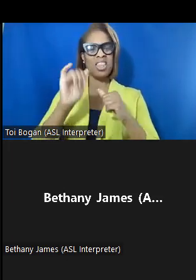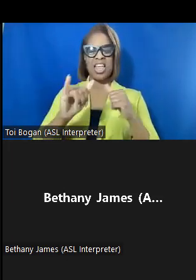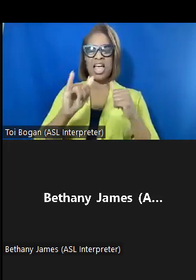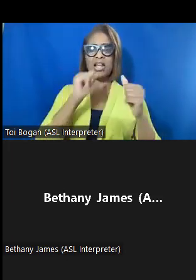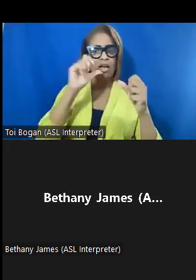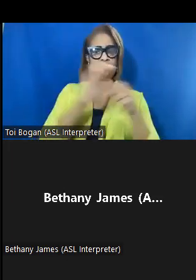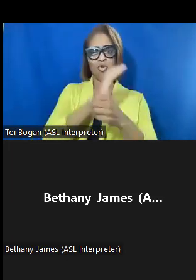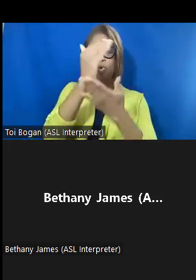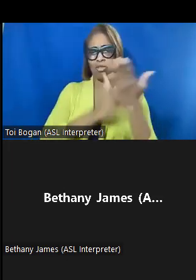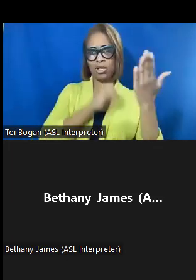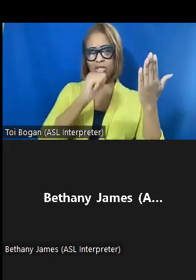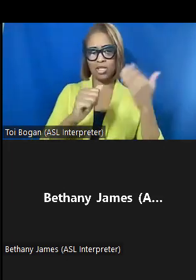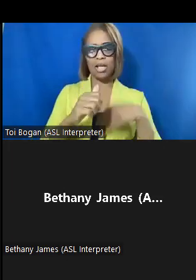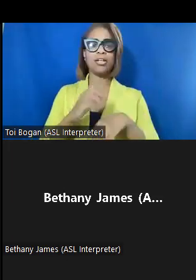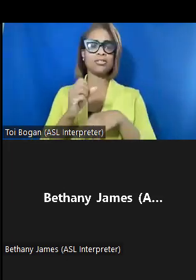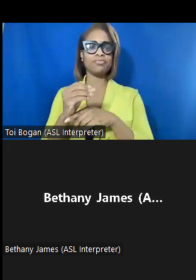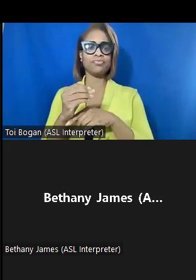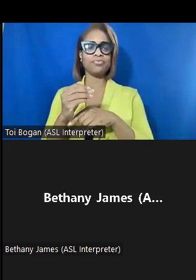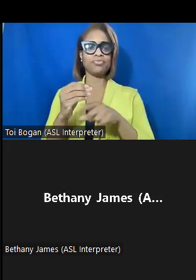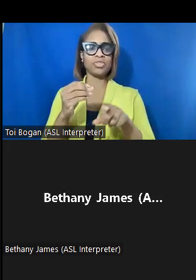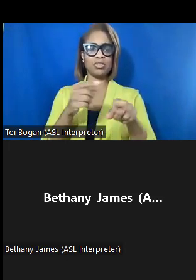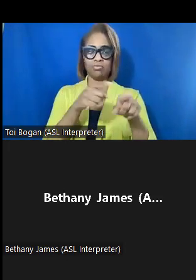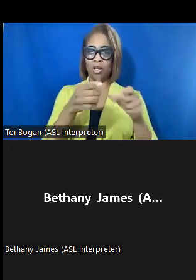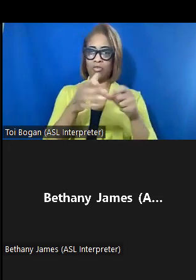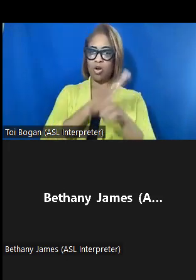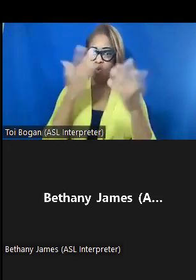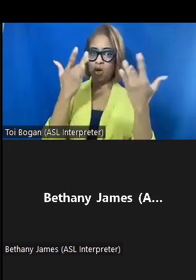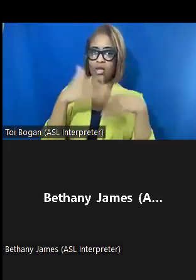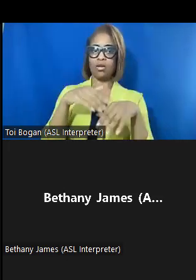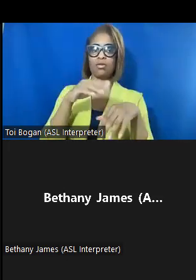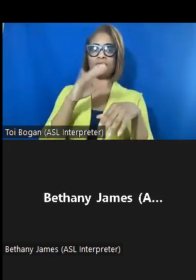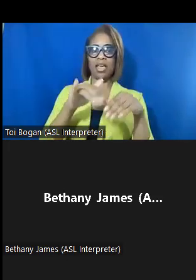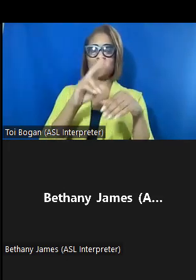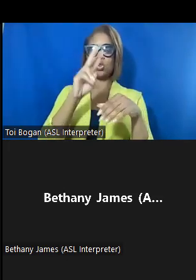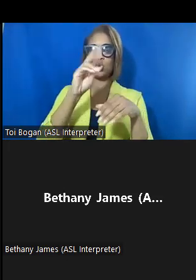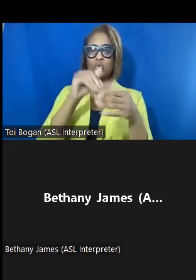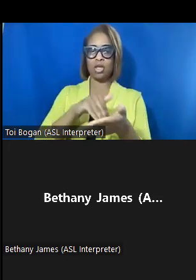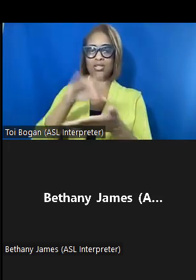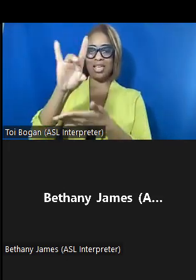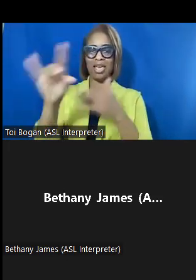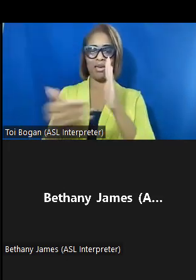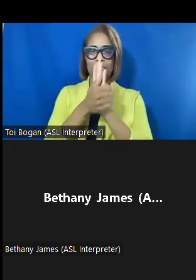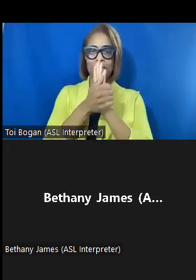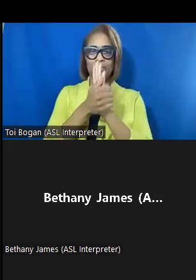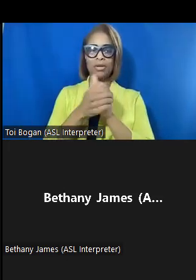And we have these coverages, again, because of the 2008 amendment. Mitigating measures.